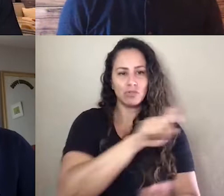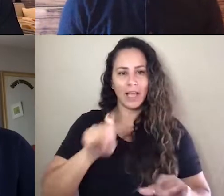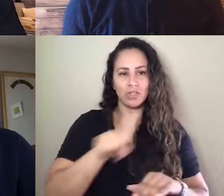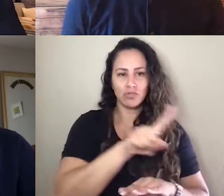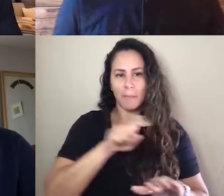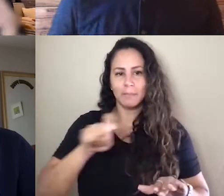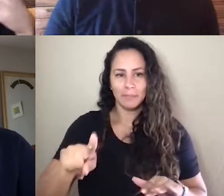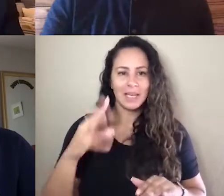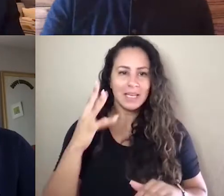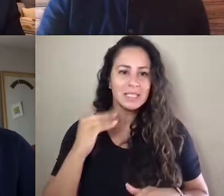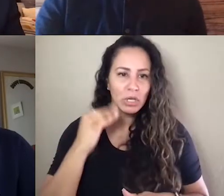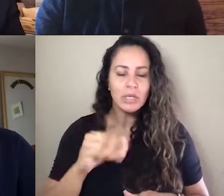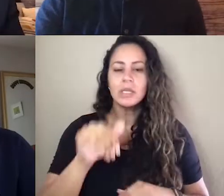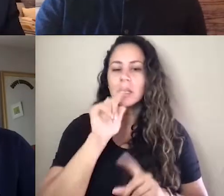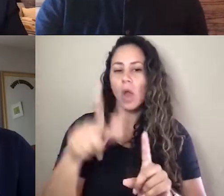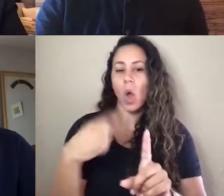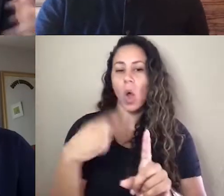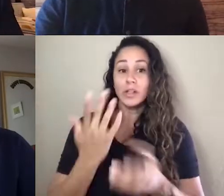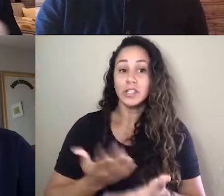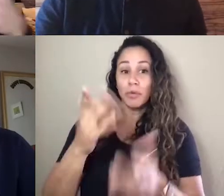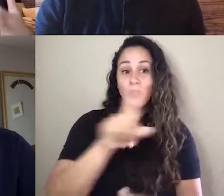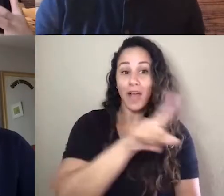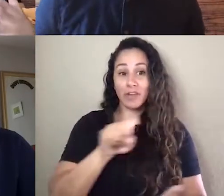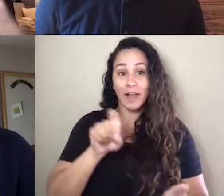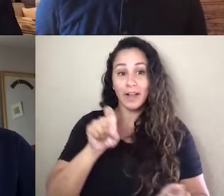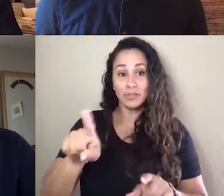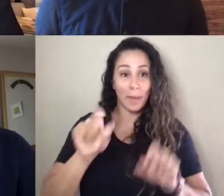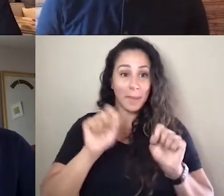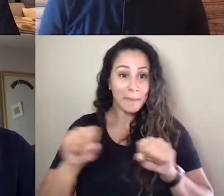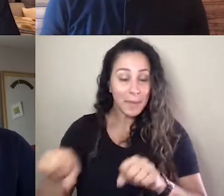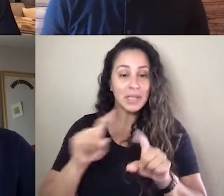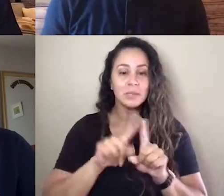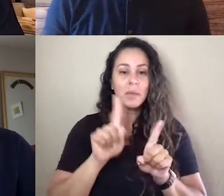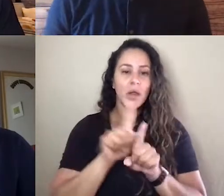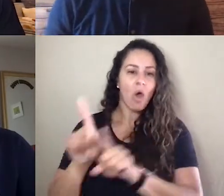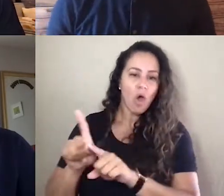DRAG AND DROP EXPERIENCE, NOT ONLY PROVIDE DRAG AND